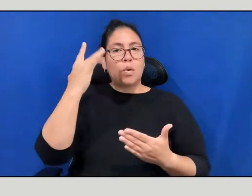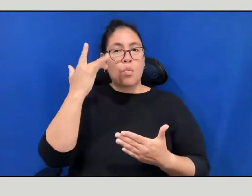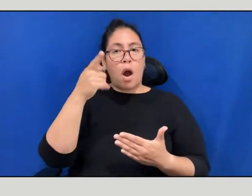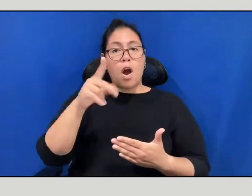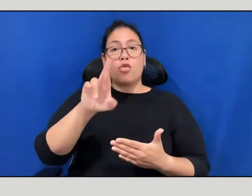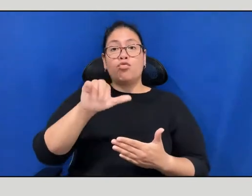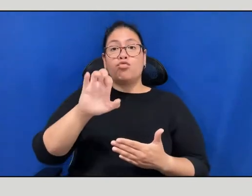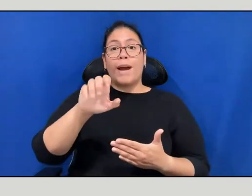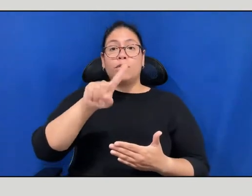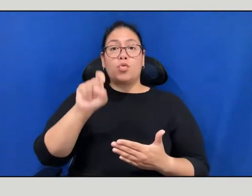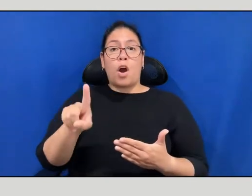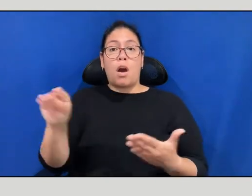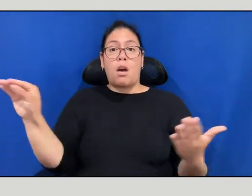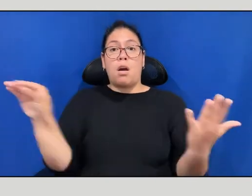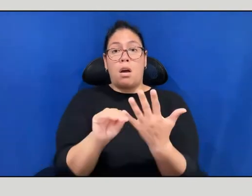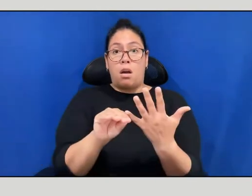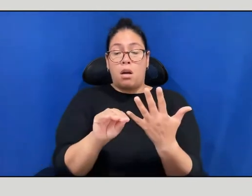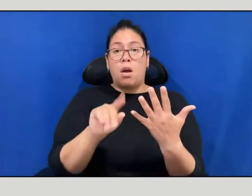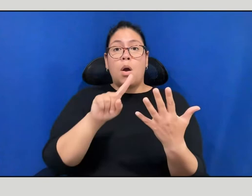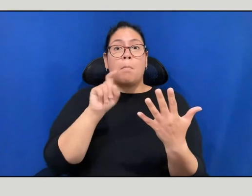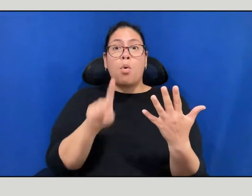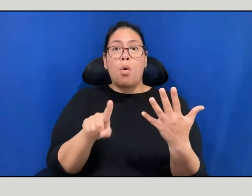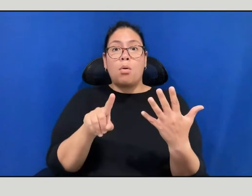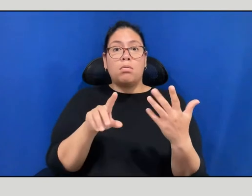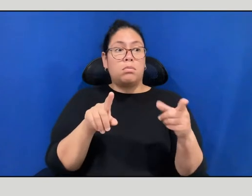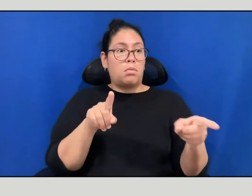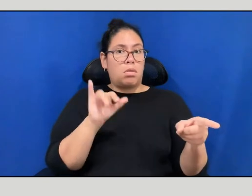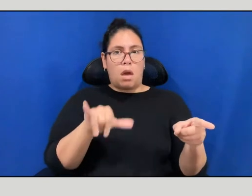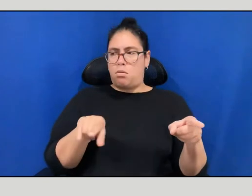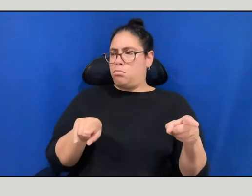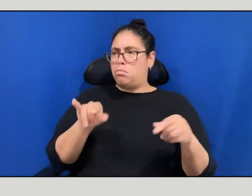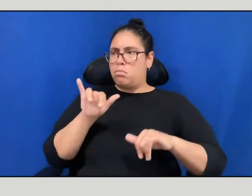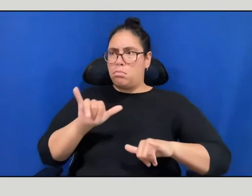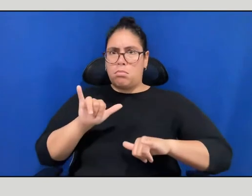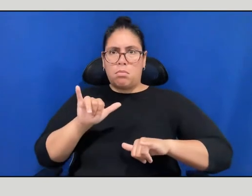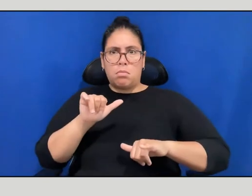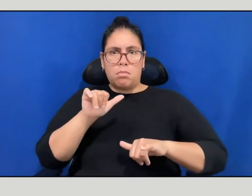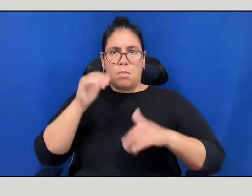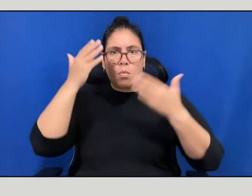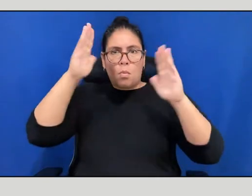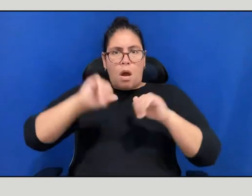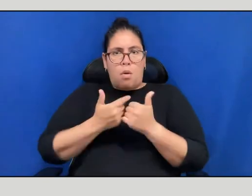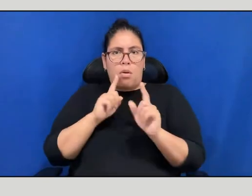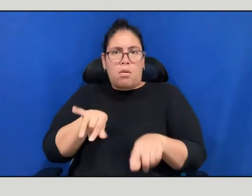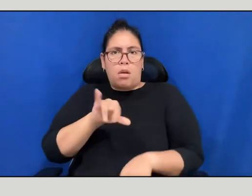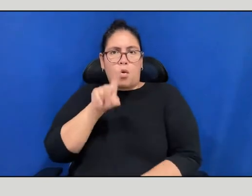Puerto Ricans are not trained to answer that question because in the United States, we're constantly being asked,